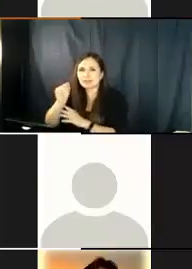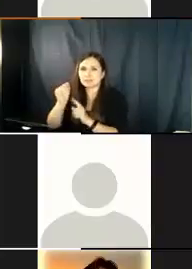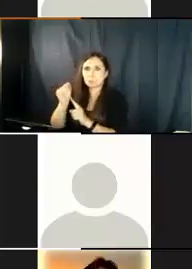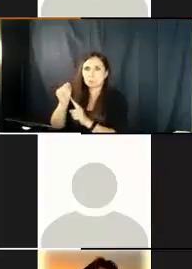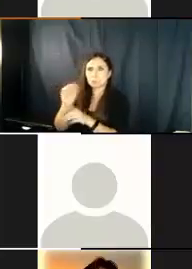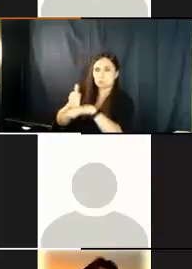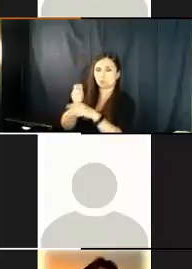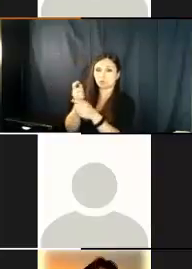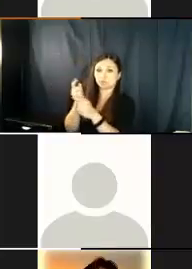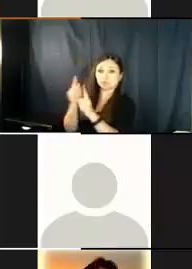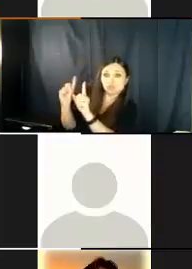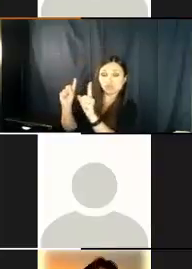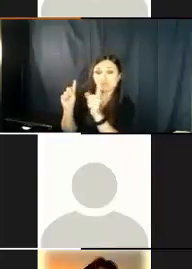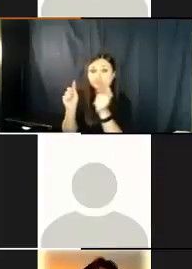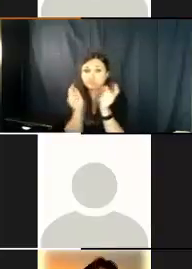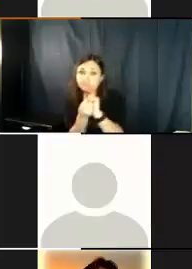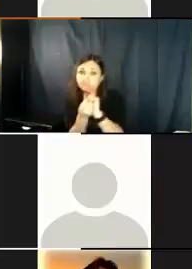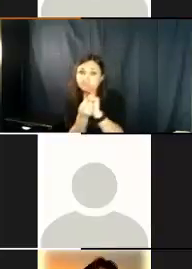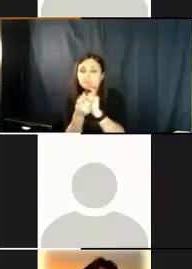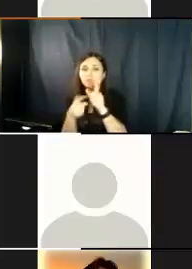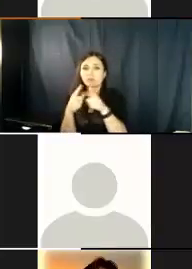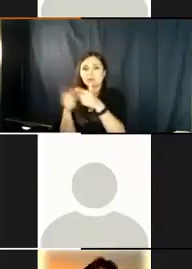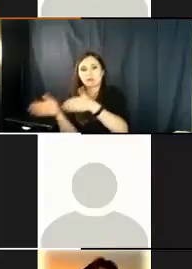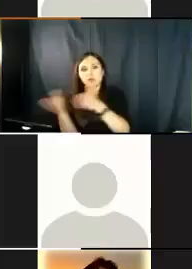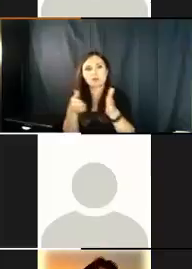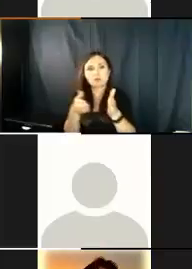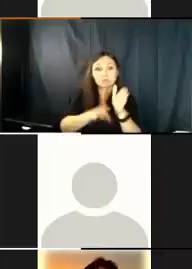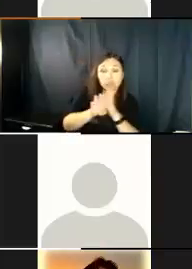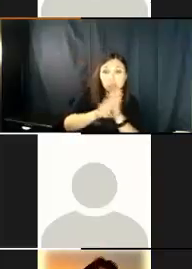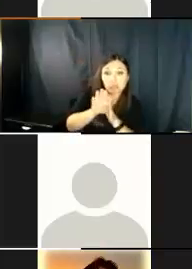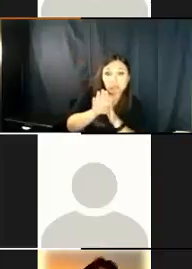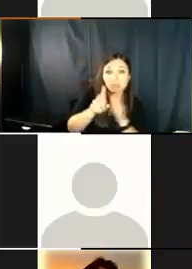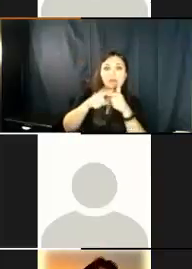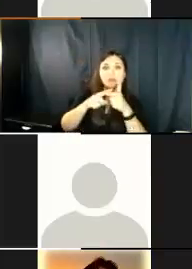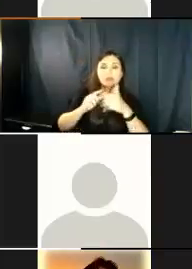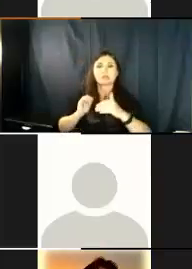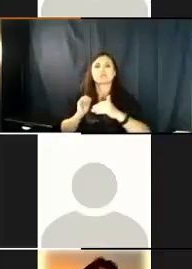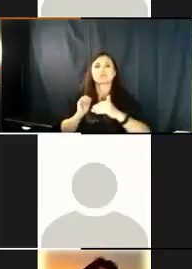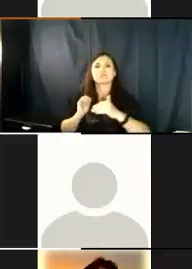Once you've piloted and develops then you implement it on a larger scale.